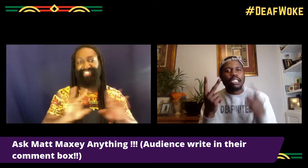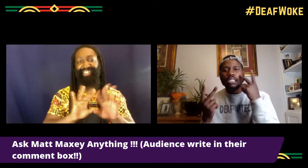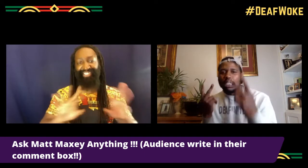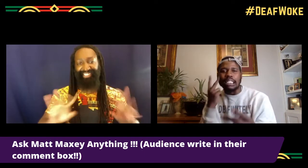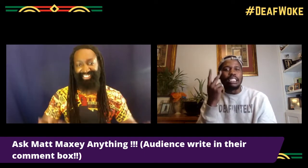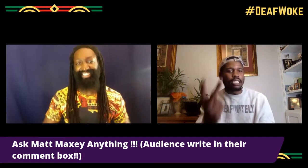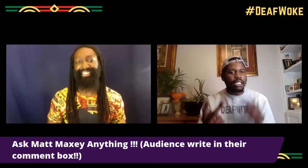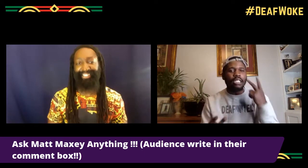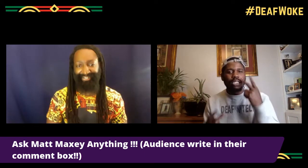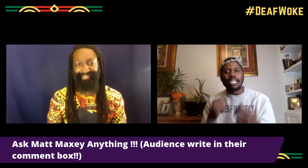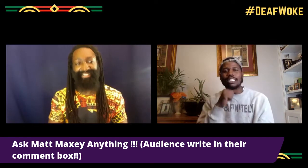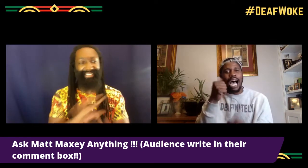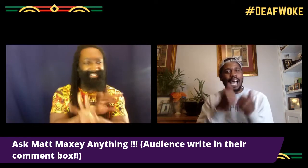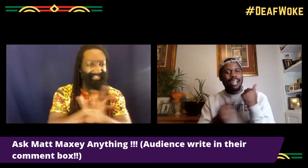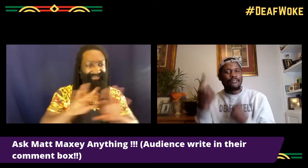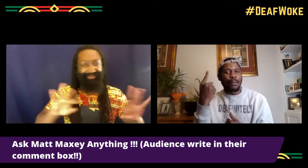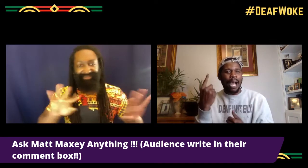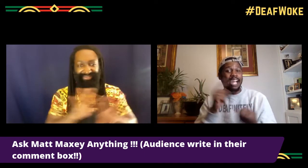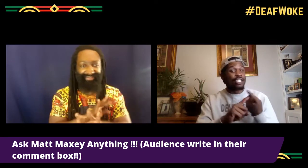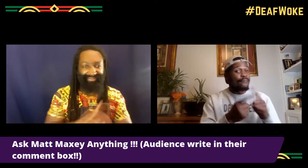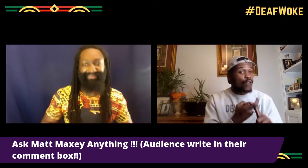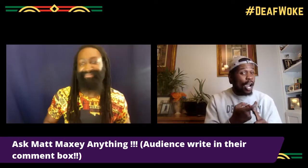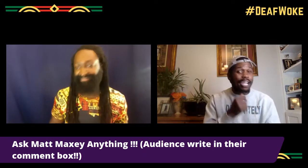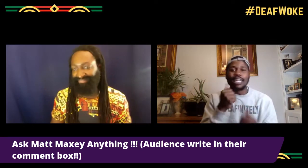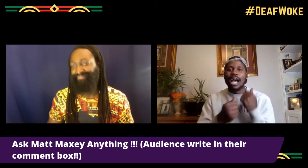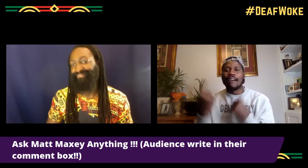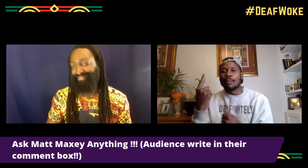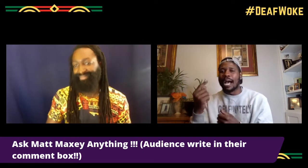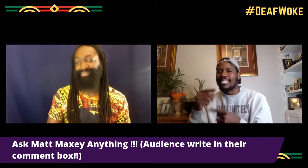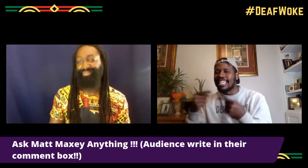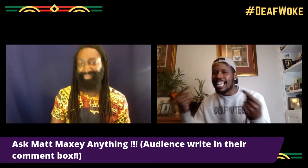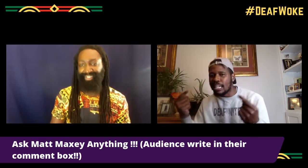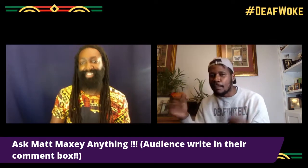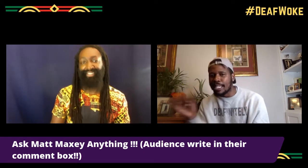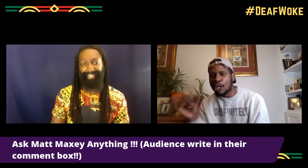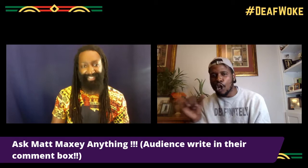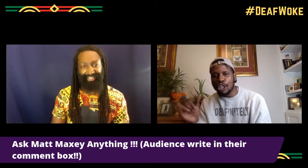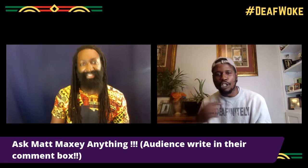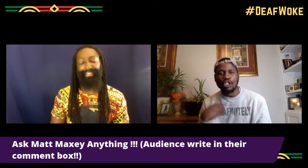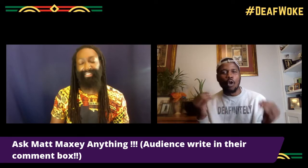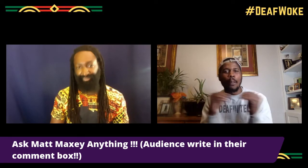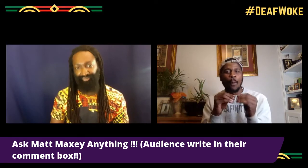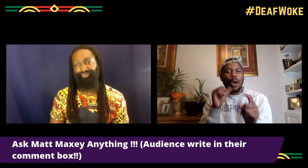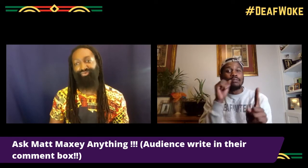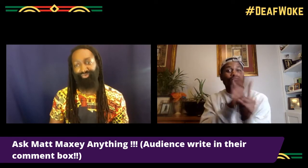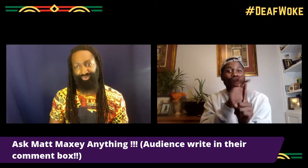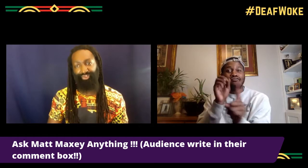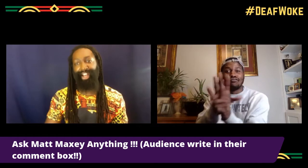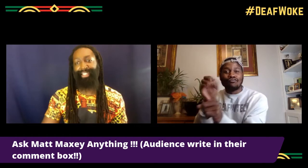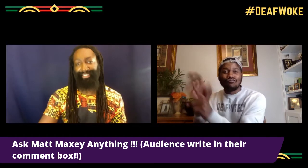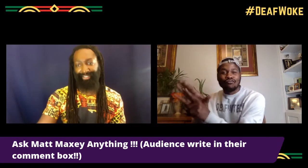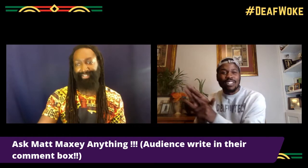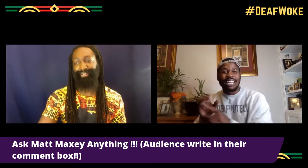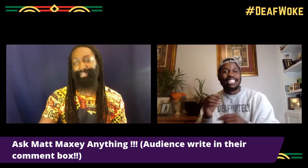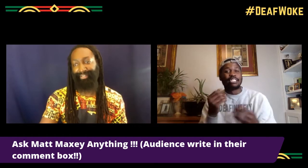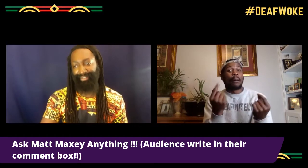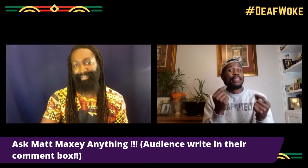Yes, that diversity. Yeah. You know, not everyone's the same,